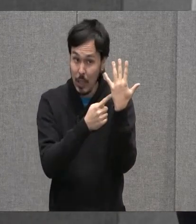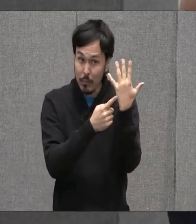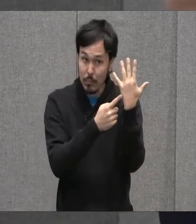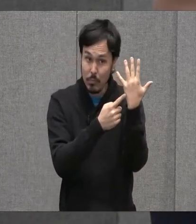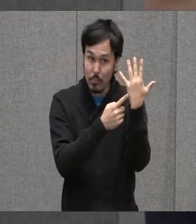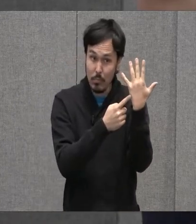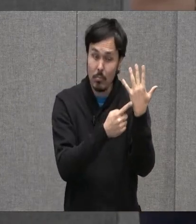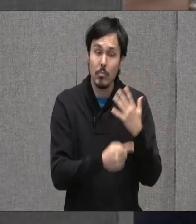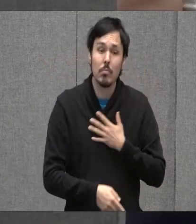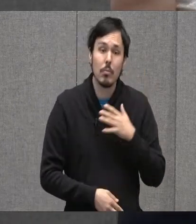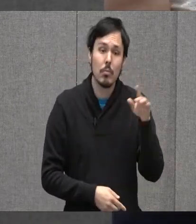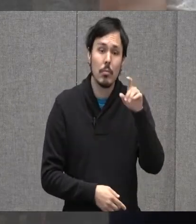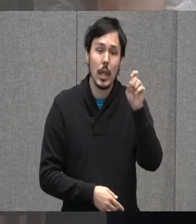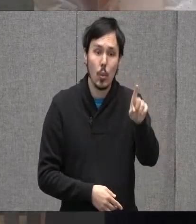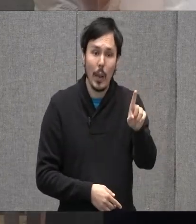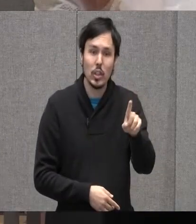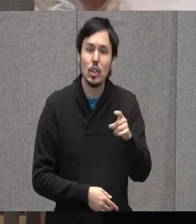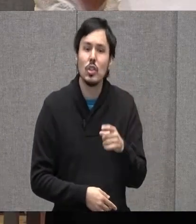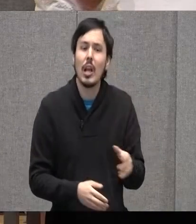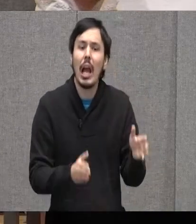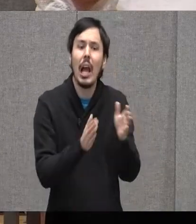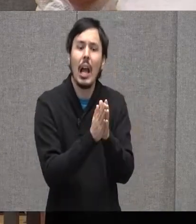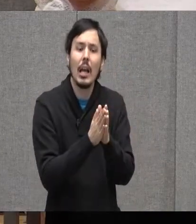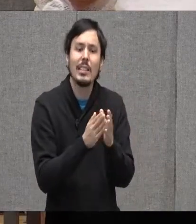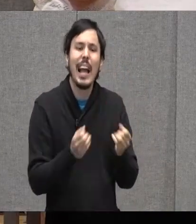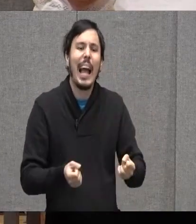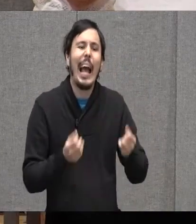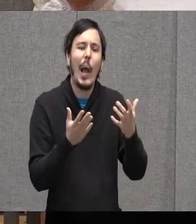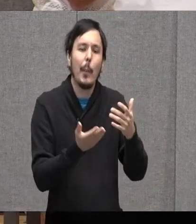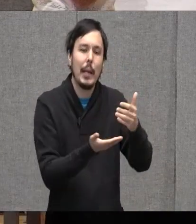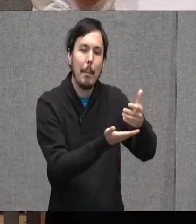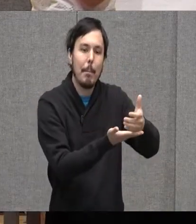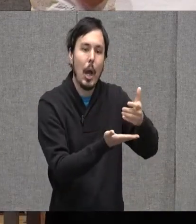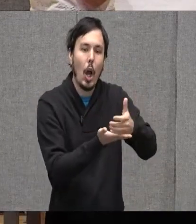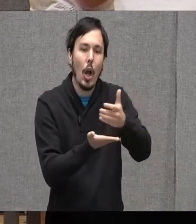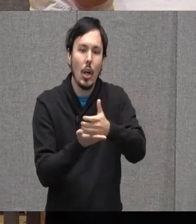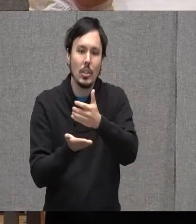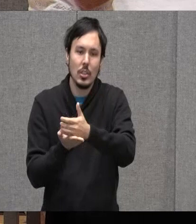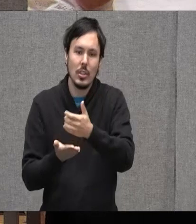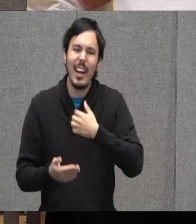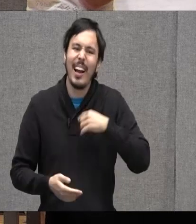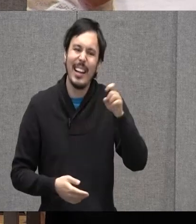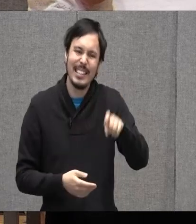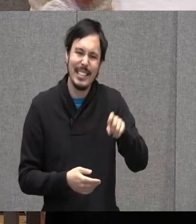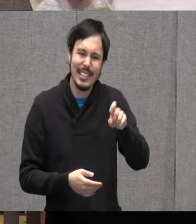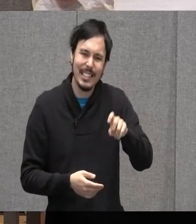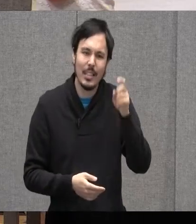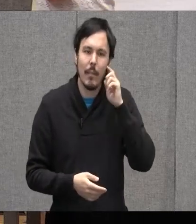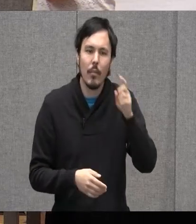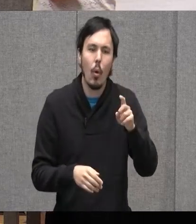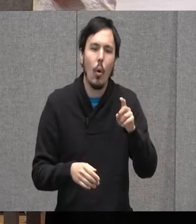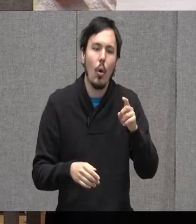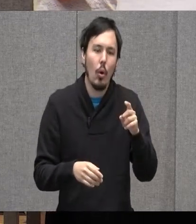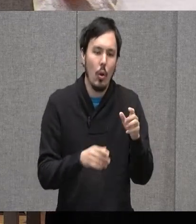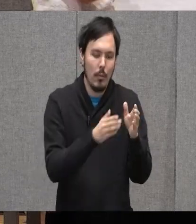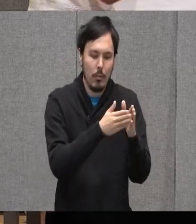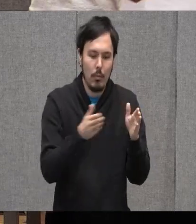And my question was, how many pots did I need to arrange? So my answer is five pots.